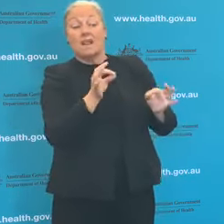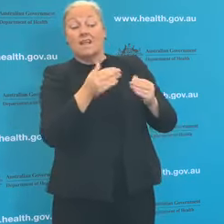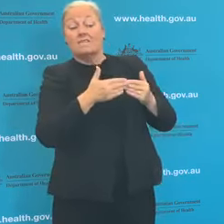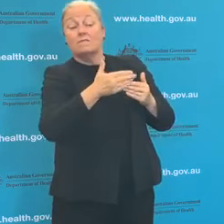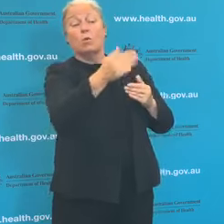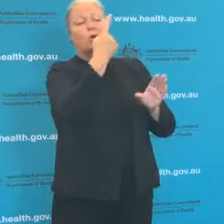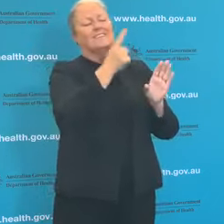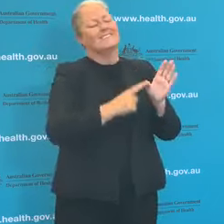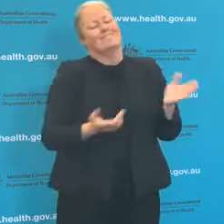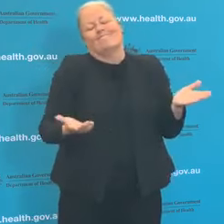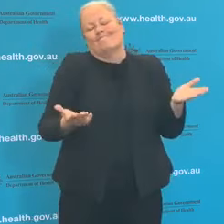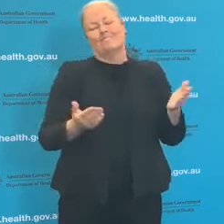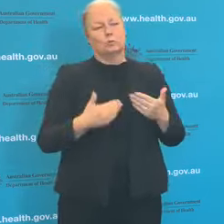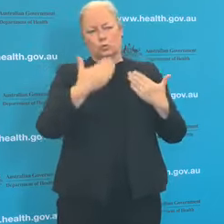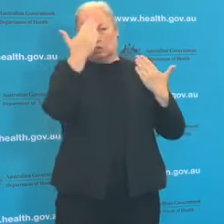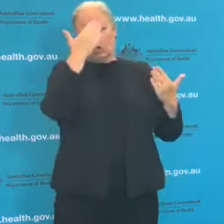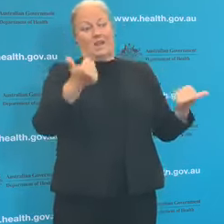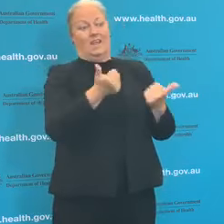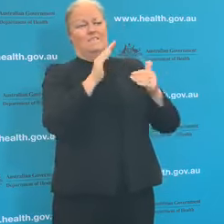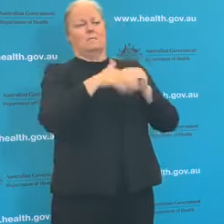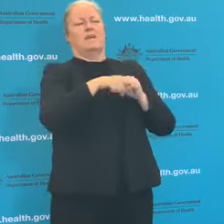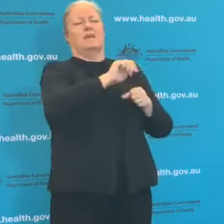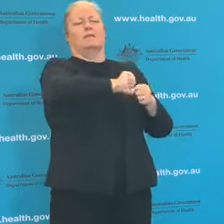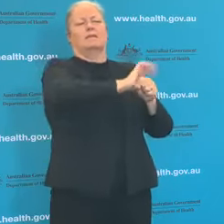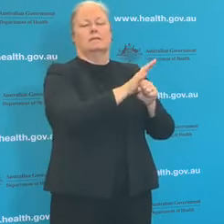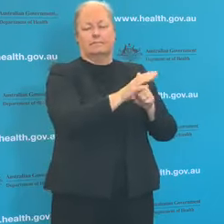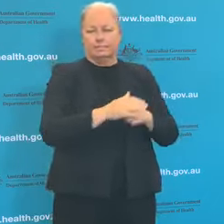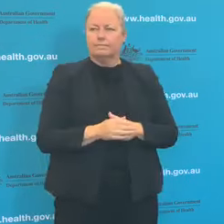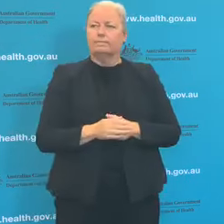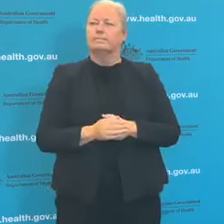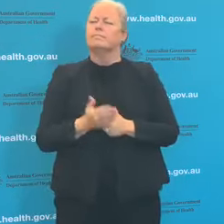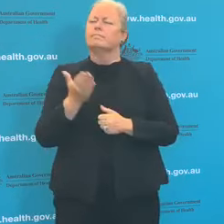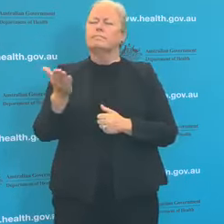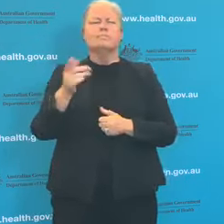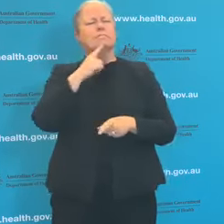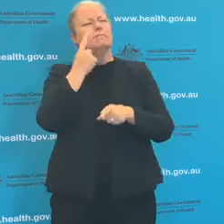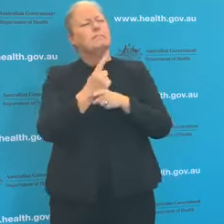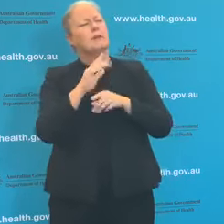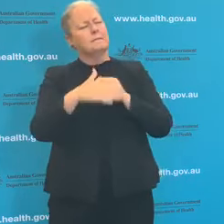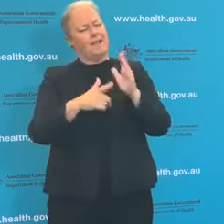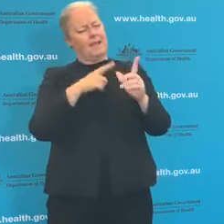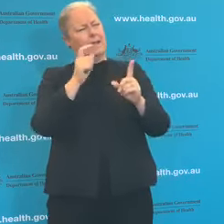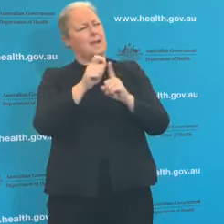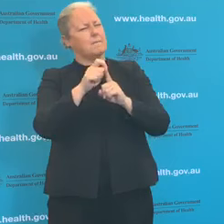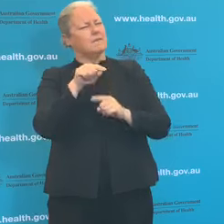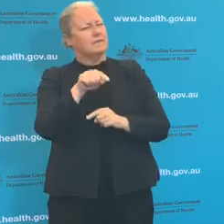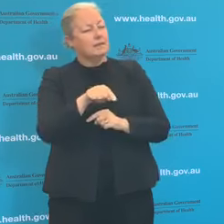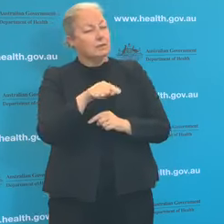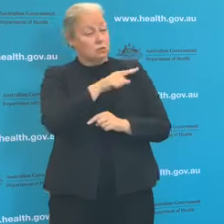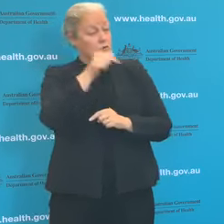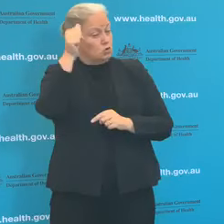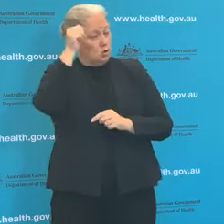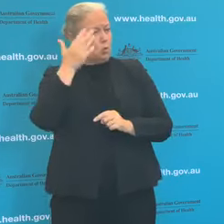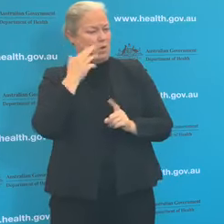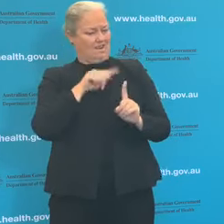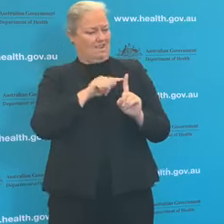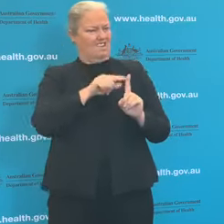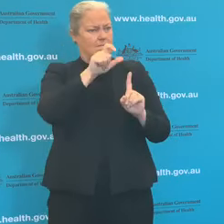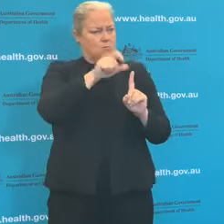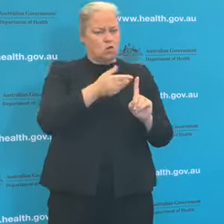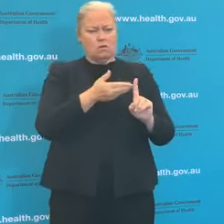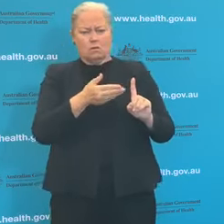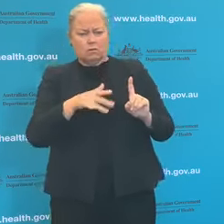If we return to the COVIDSafe app, do you know when contact tracers - i.e., the state health officials